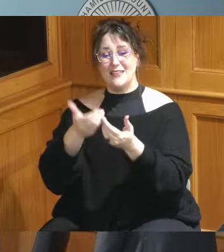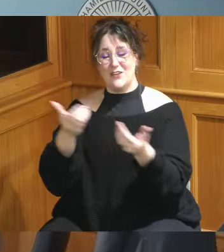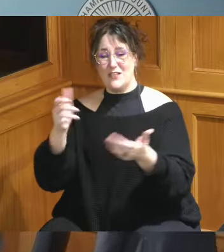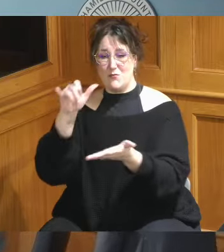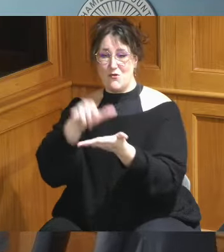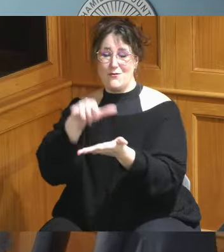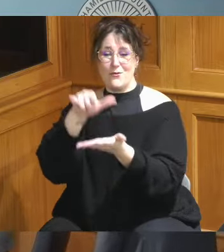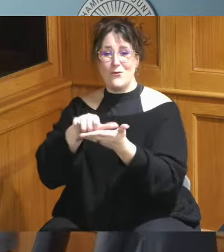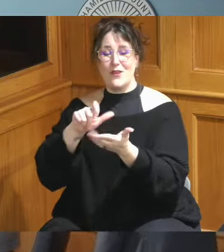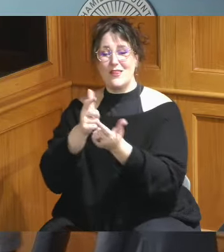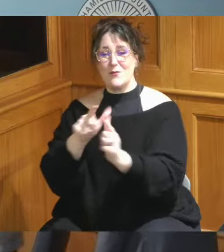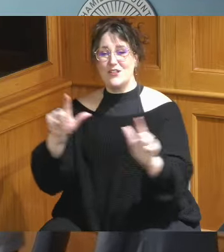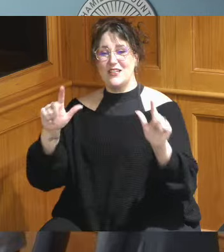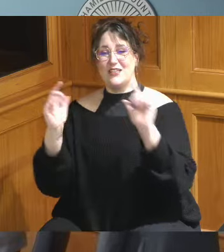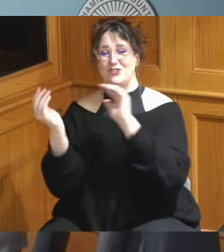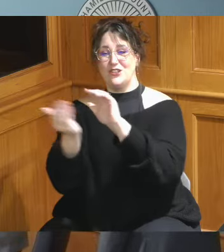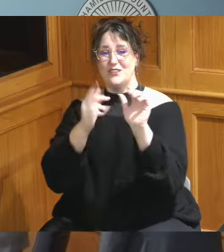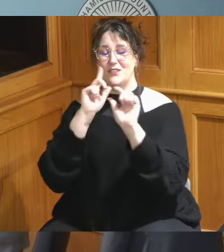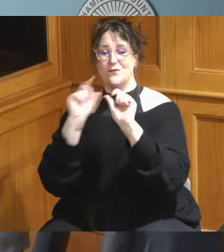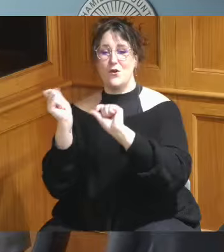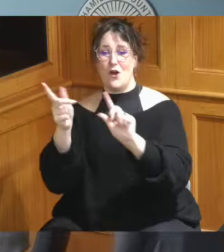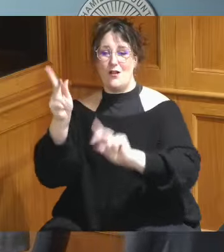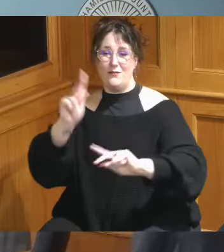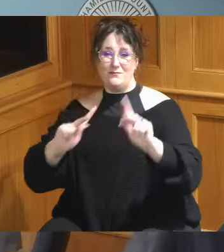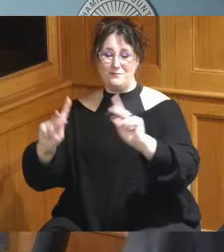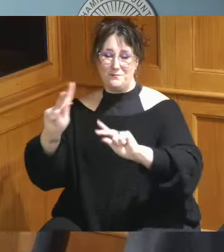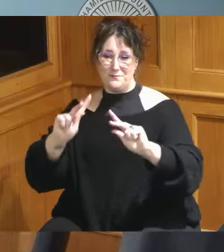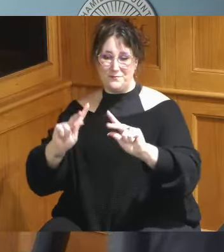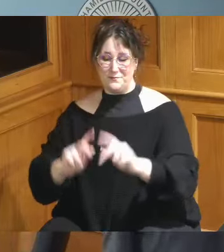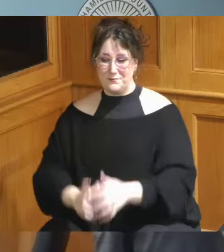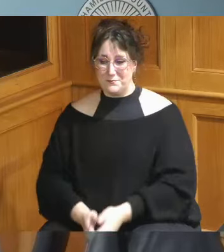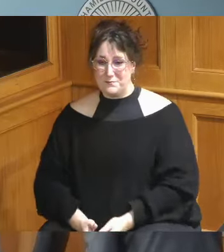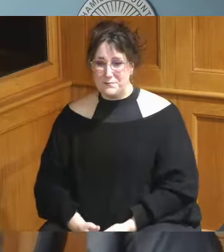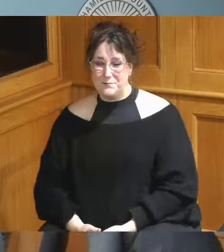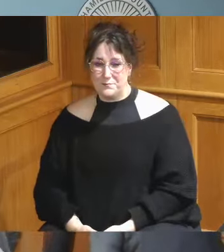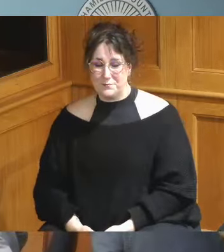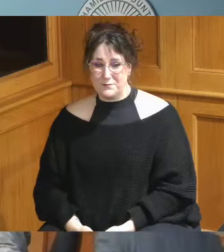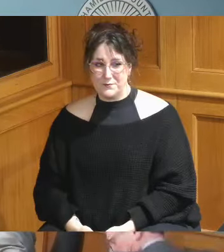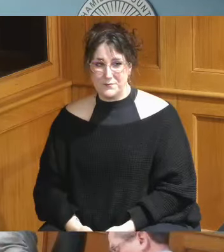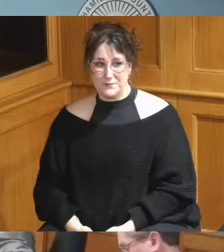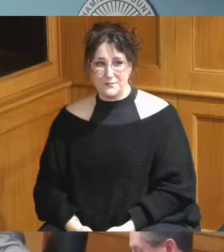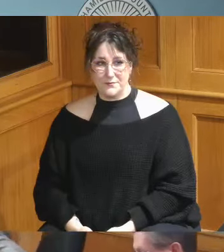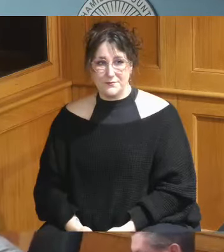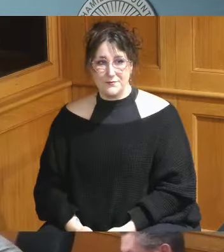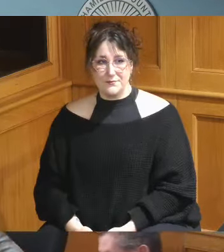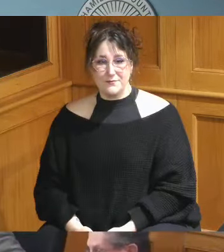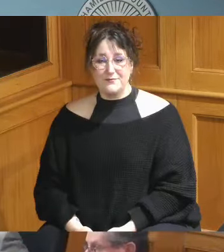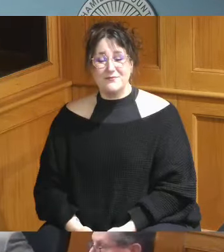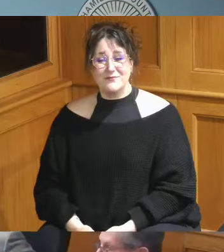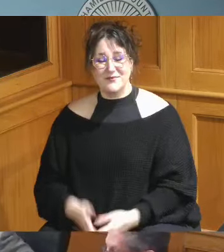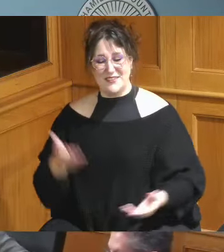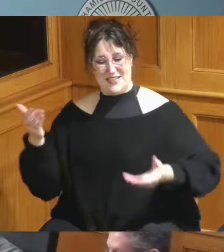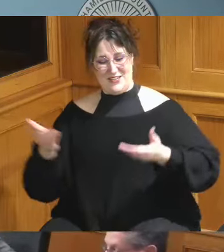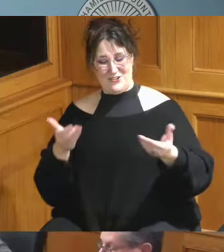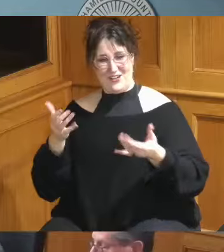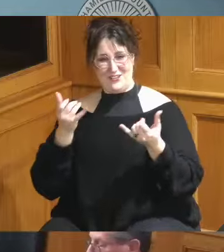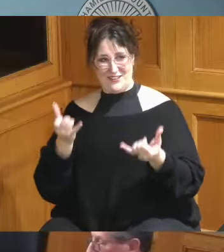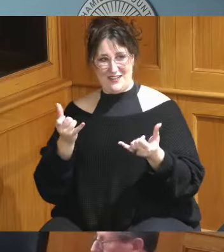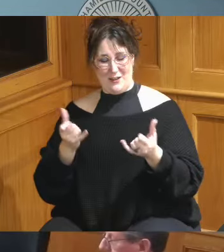indivisible, with liberty and justice for all. Let's do introductions from the dais. Kristie